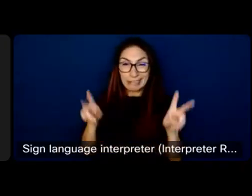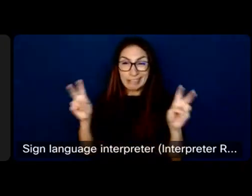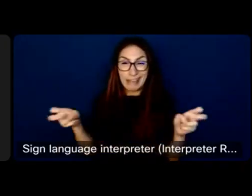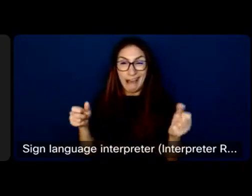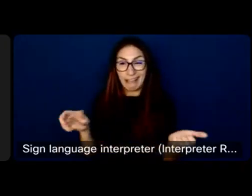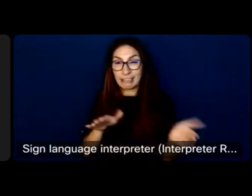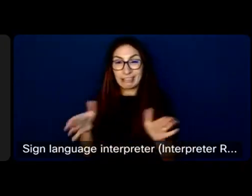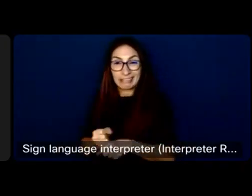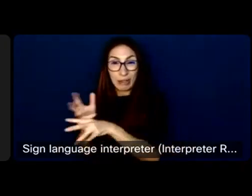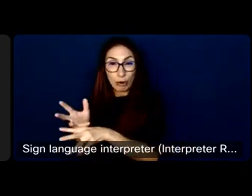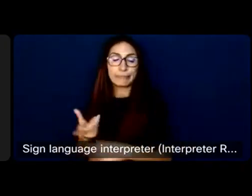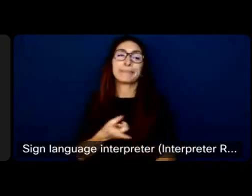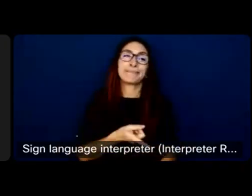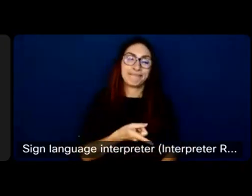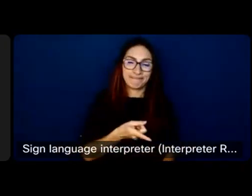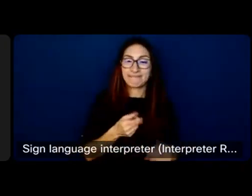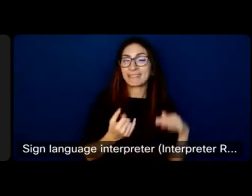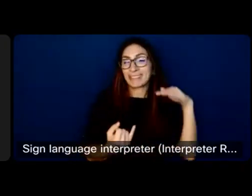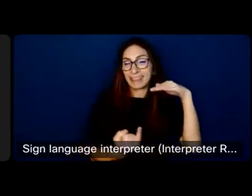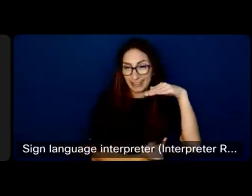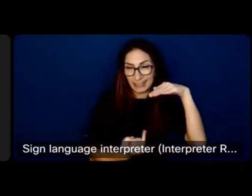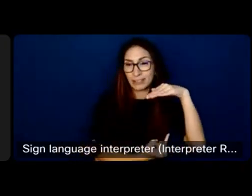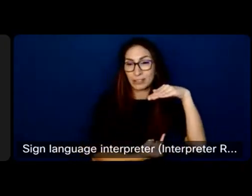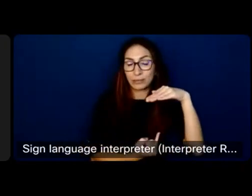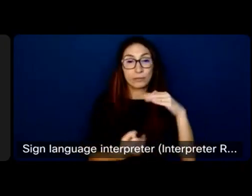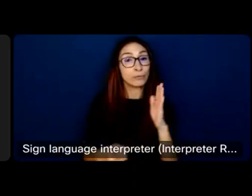they're feeling lonely or they're feeling isolated or you